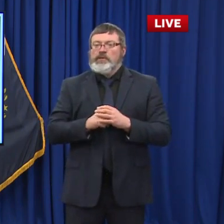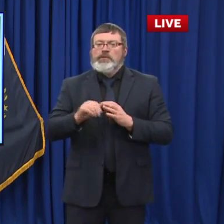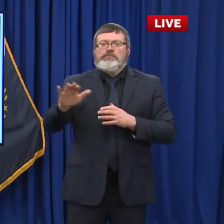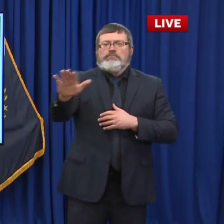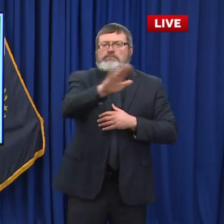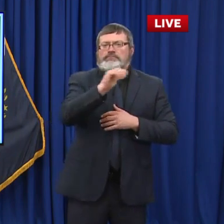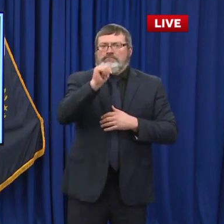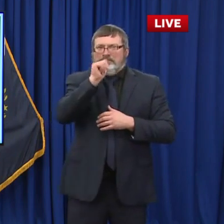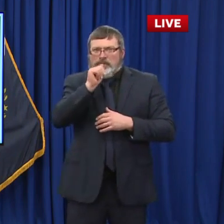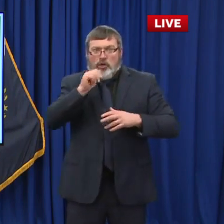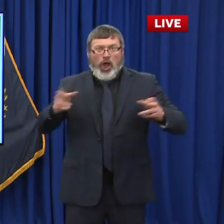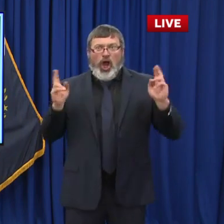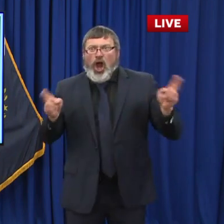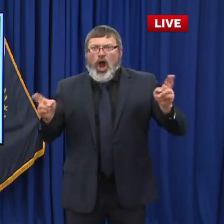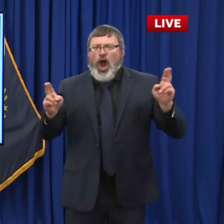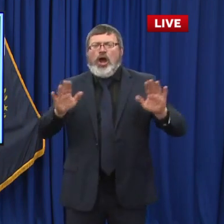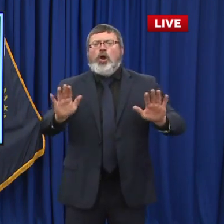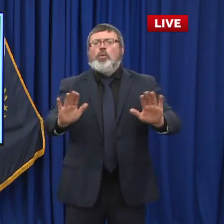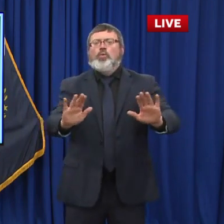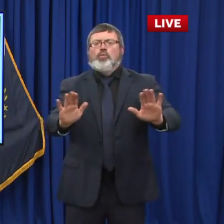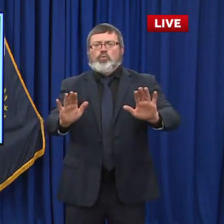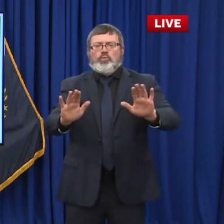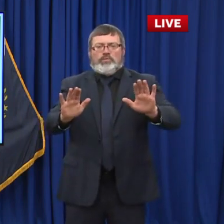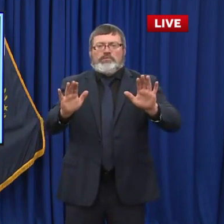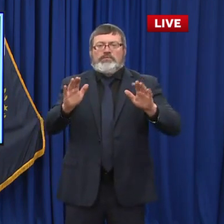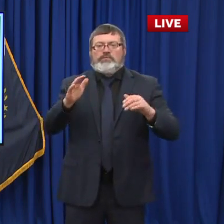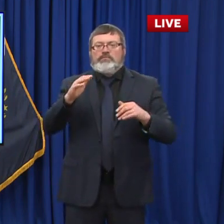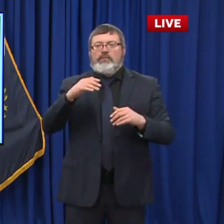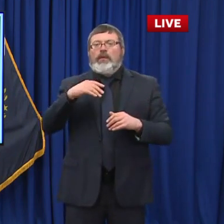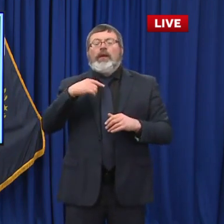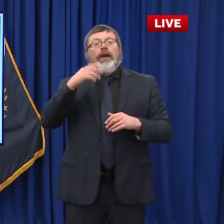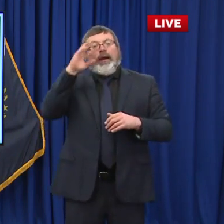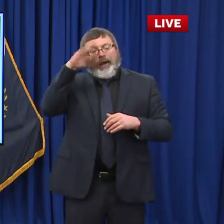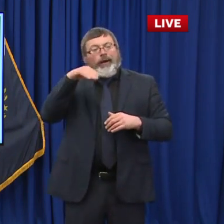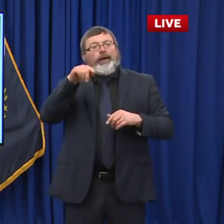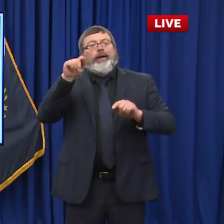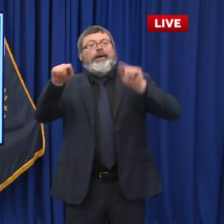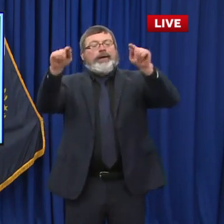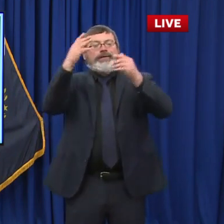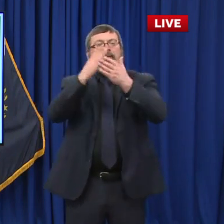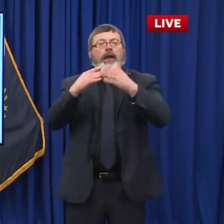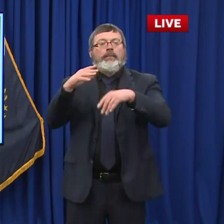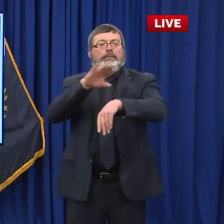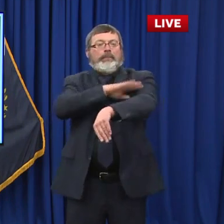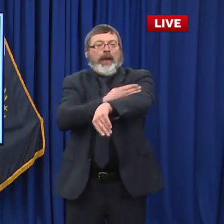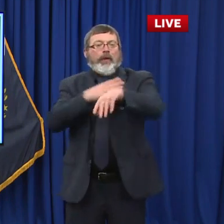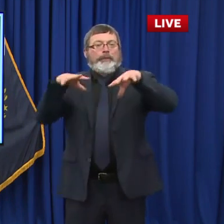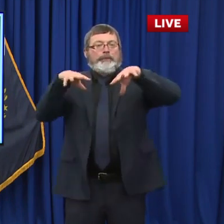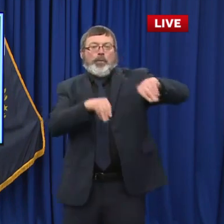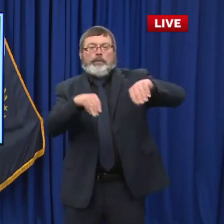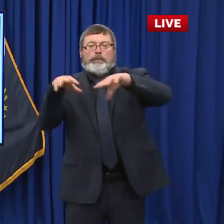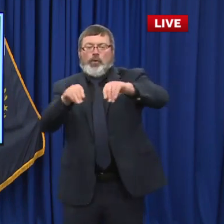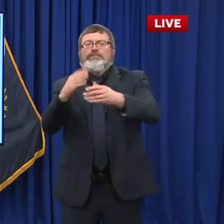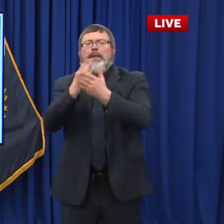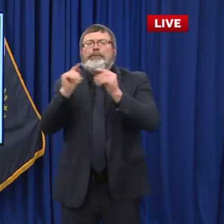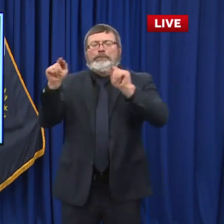WE WANT TO THANK EVERYONE FOR THEIR PATIENTS. PATIENCE.